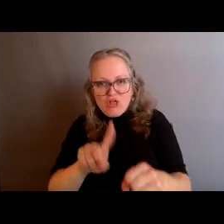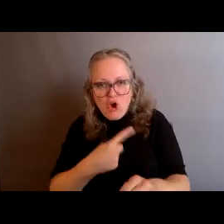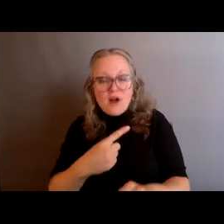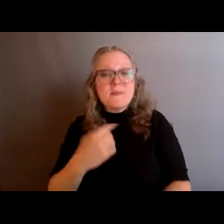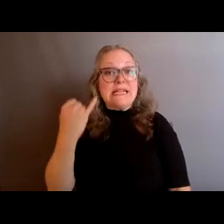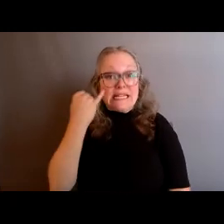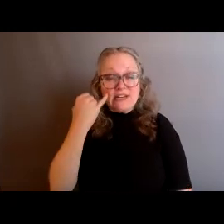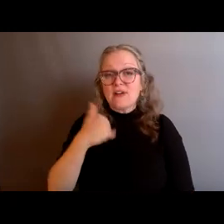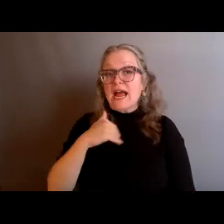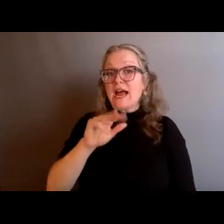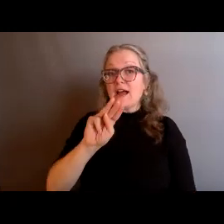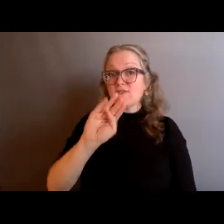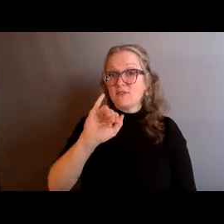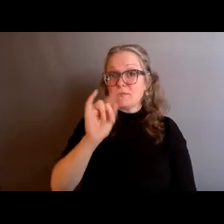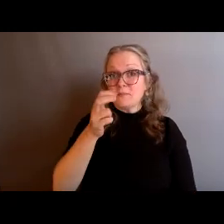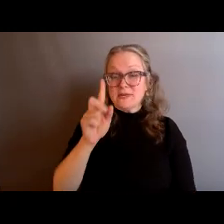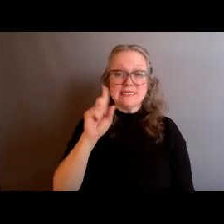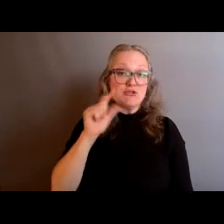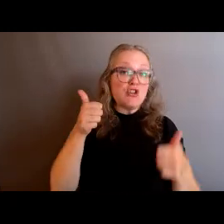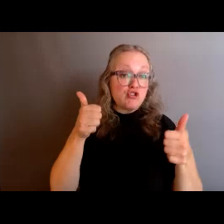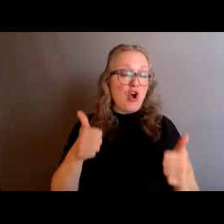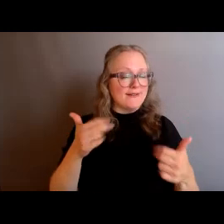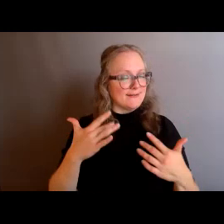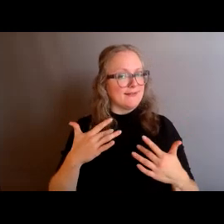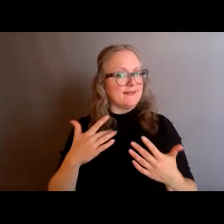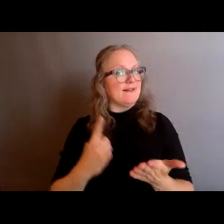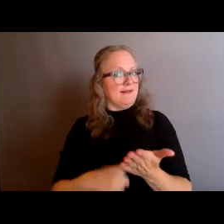there is a potential with a mixed or conductive that it can be fixed.